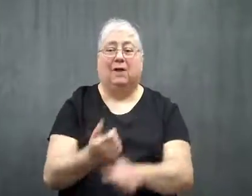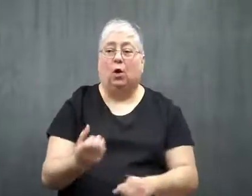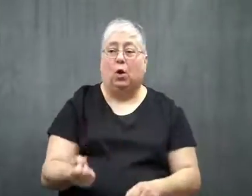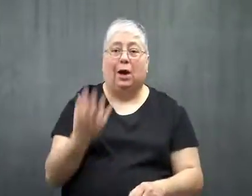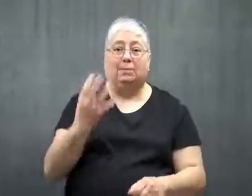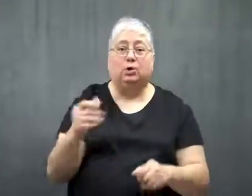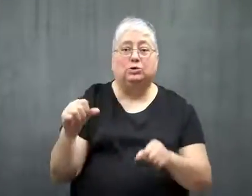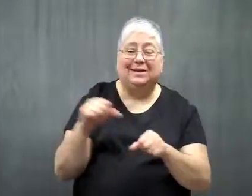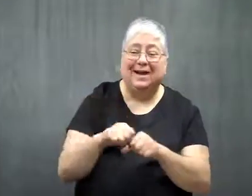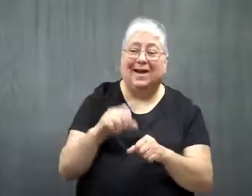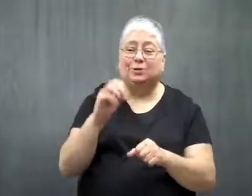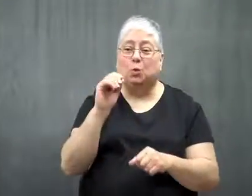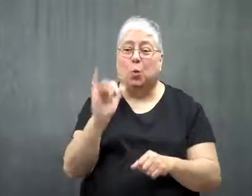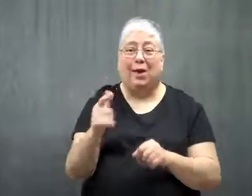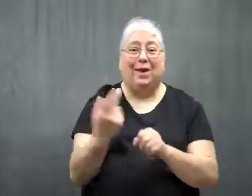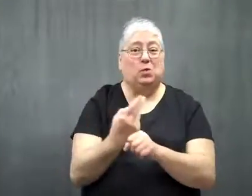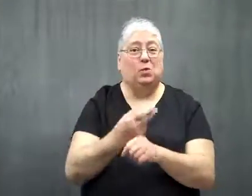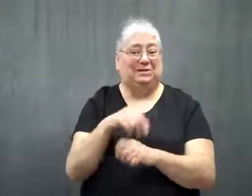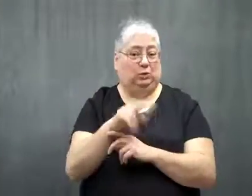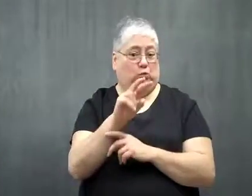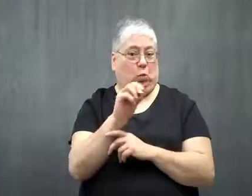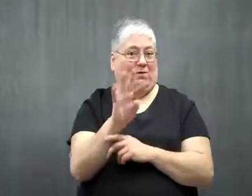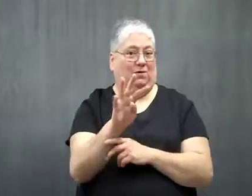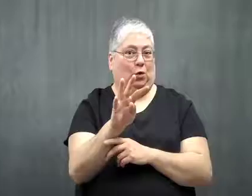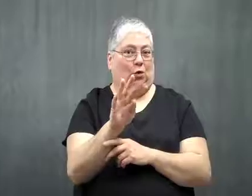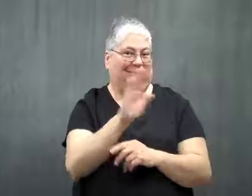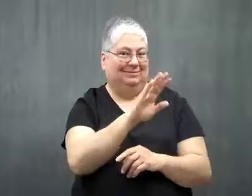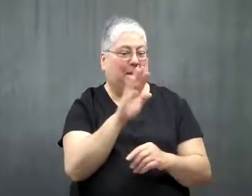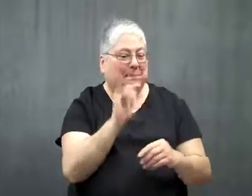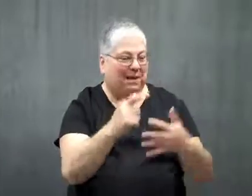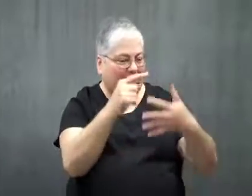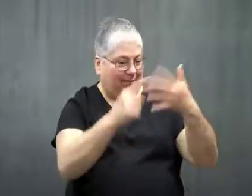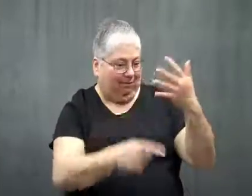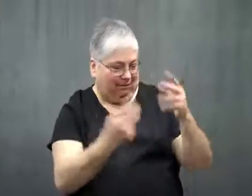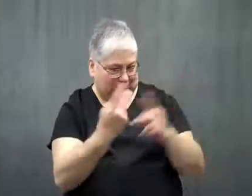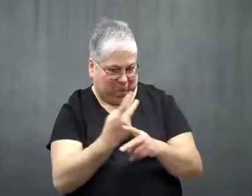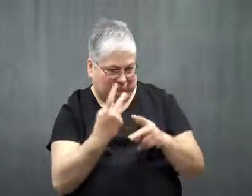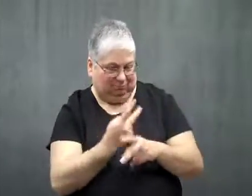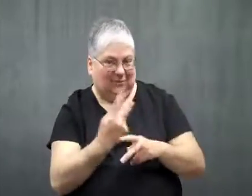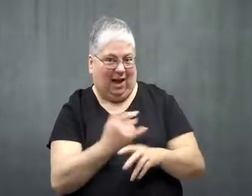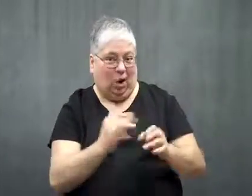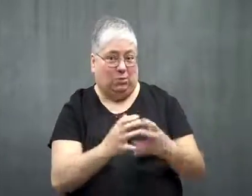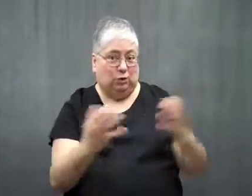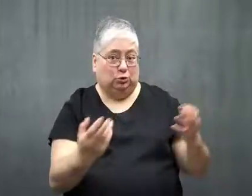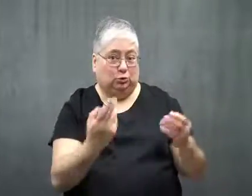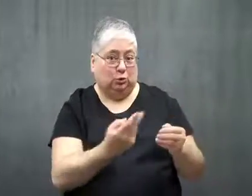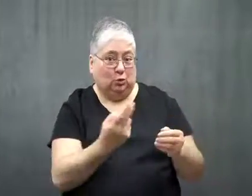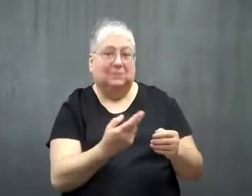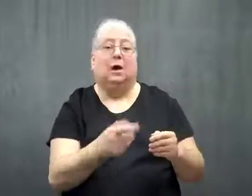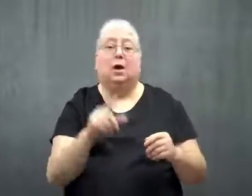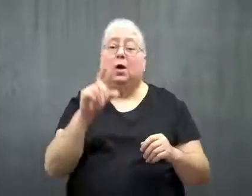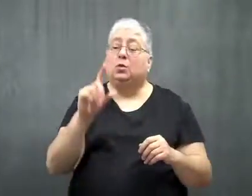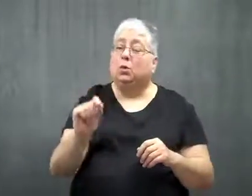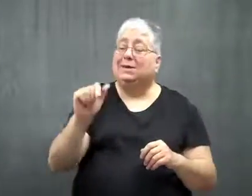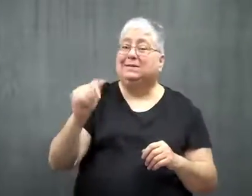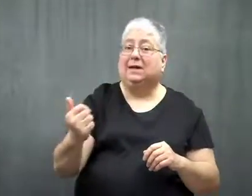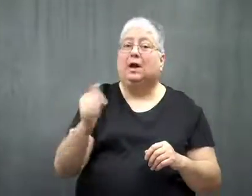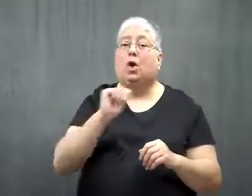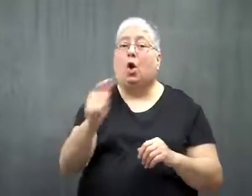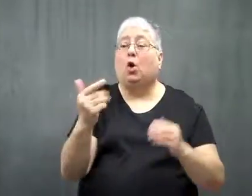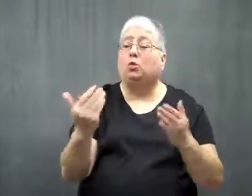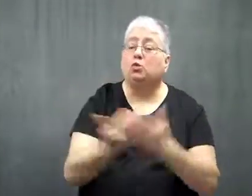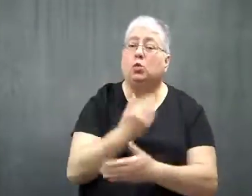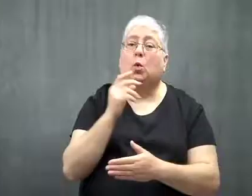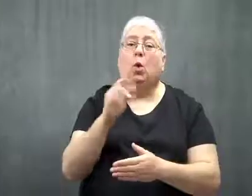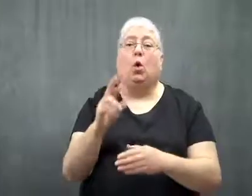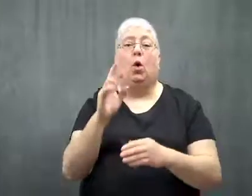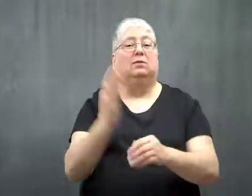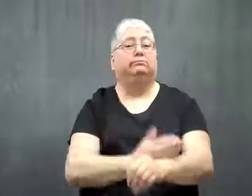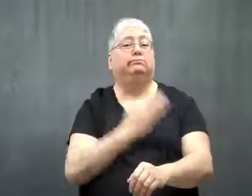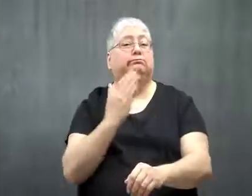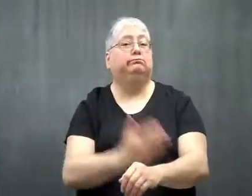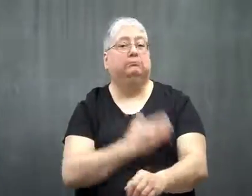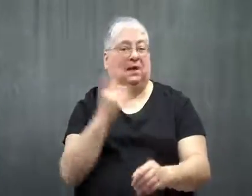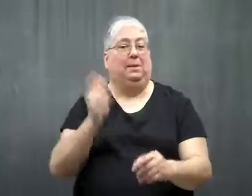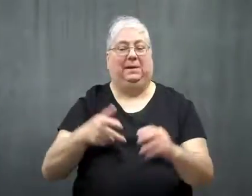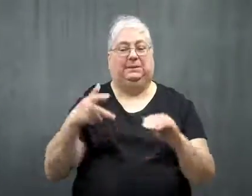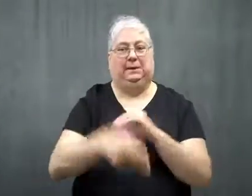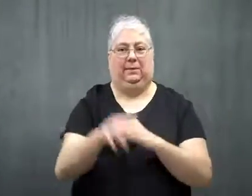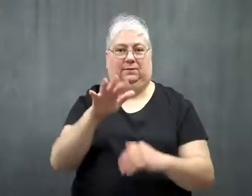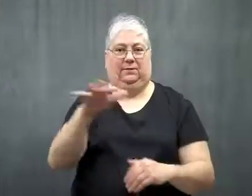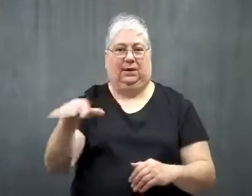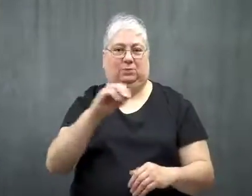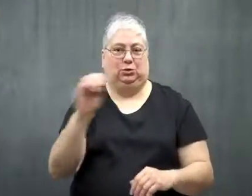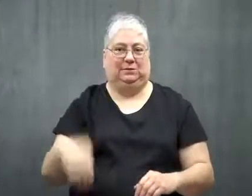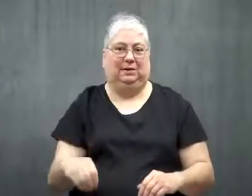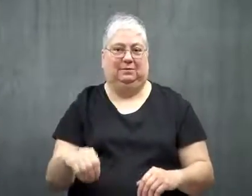All new or remodeled buildings must reduce gas and oil consumption by 55% over 2004 levels.